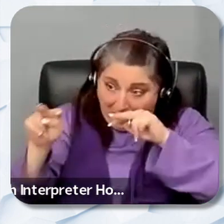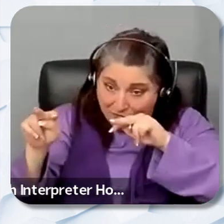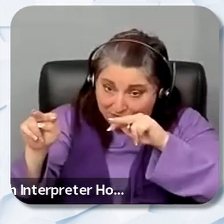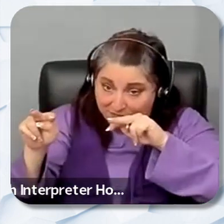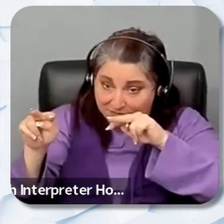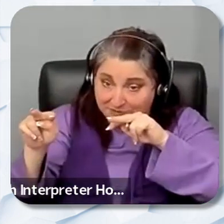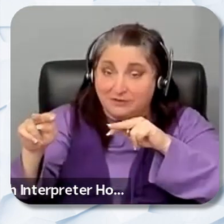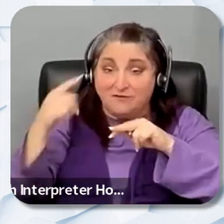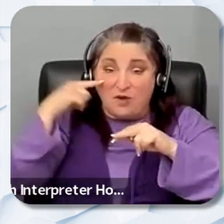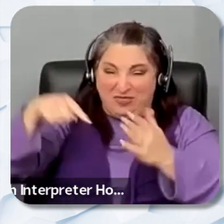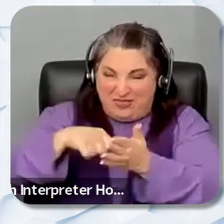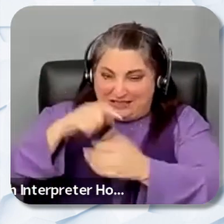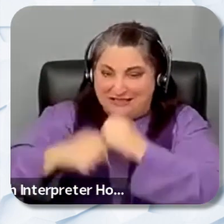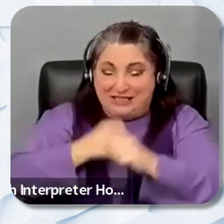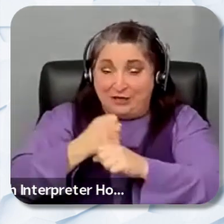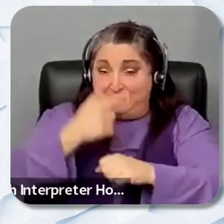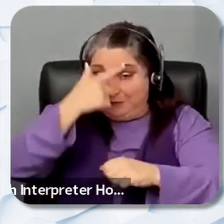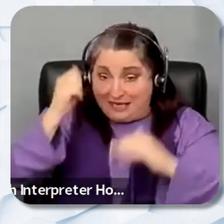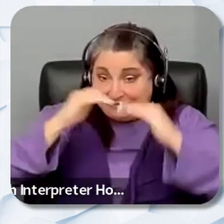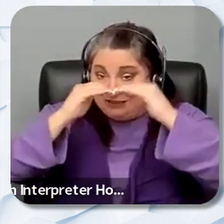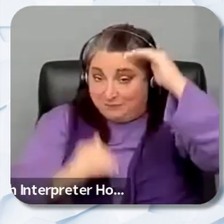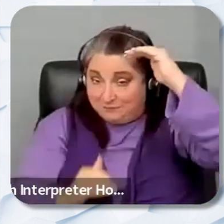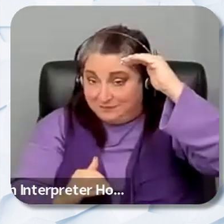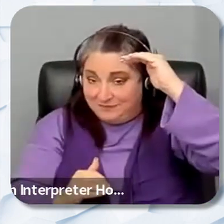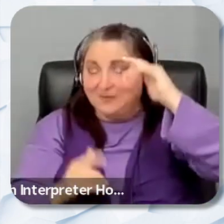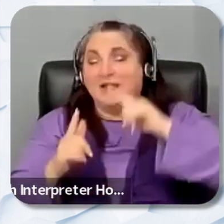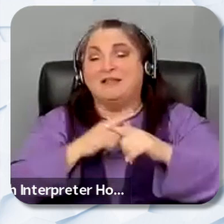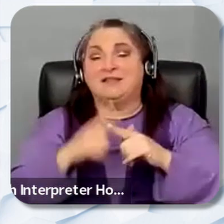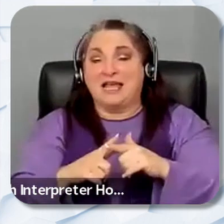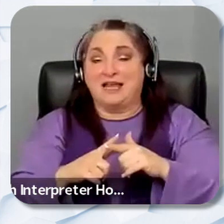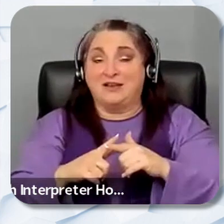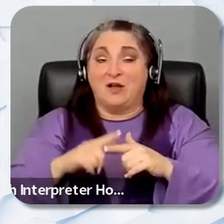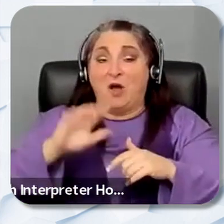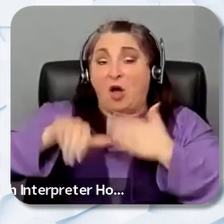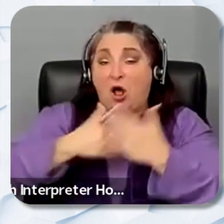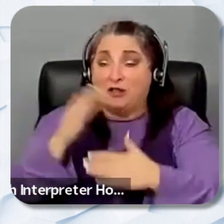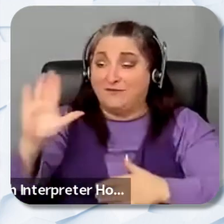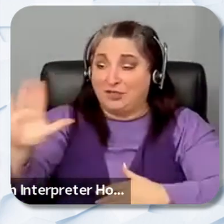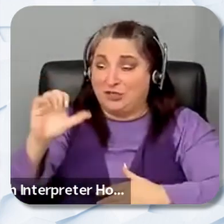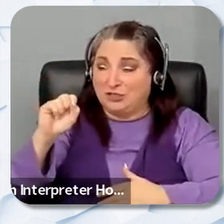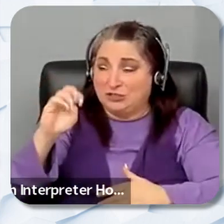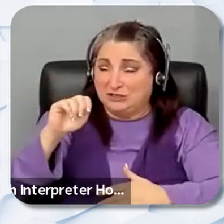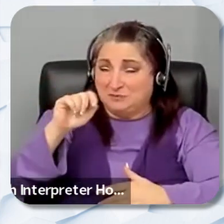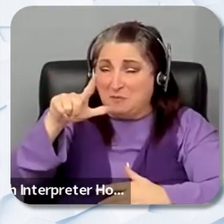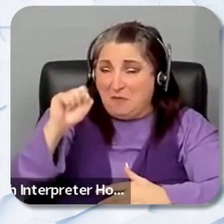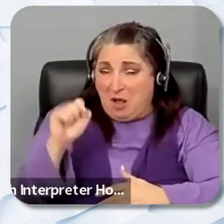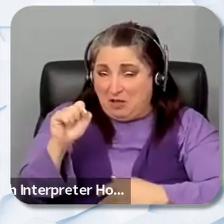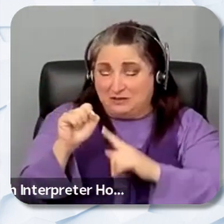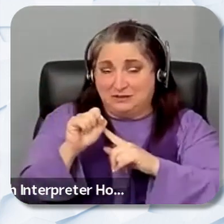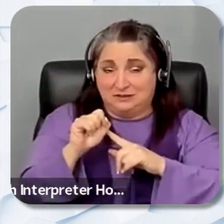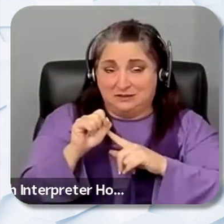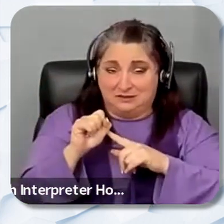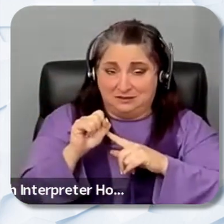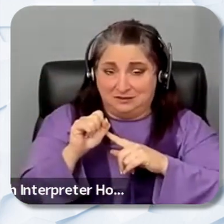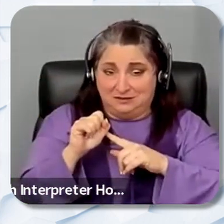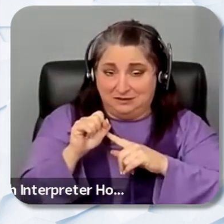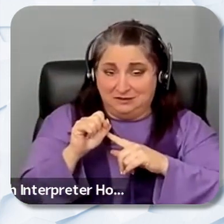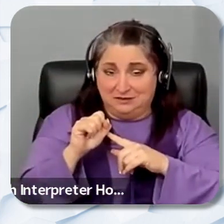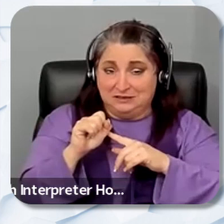for this year for disproportionality, the rest of your smalls' monitoring activities